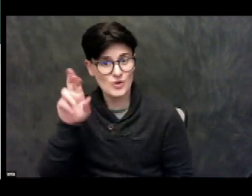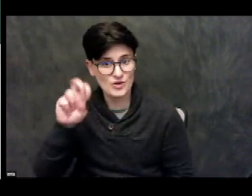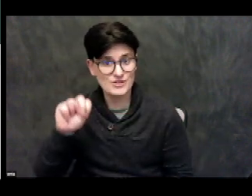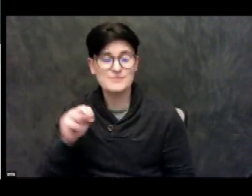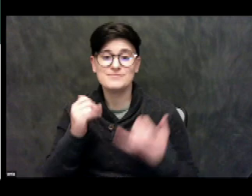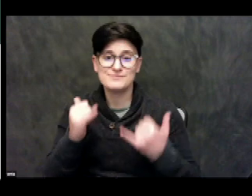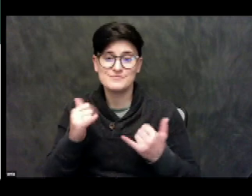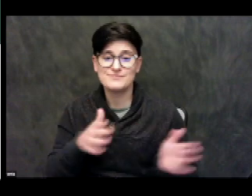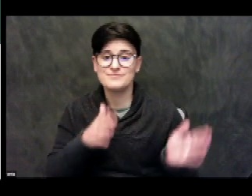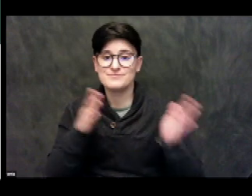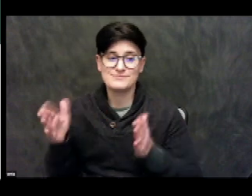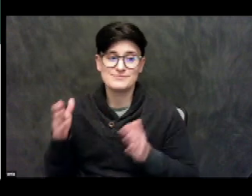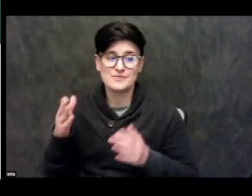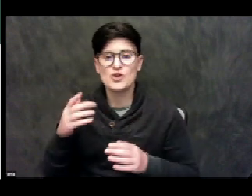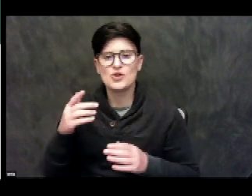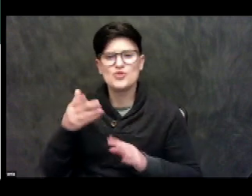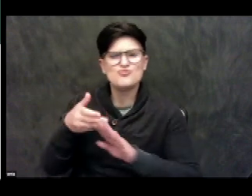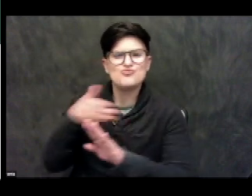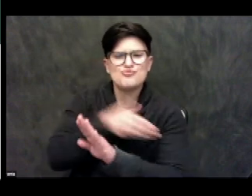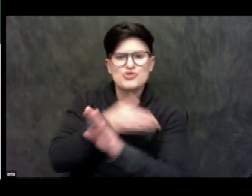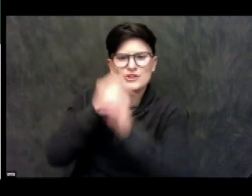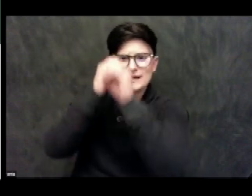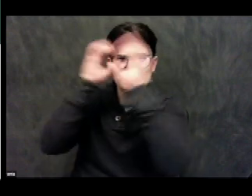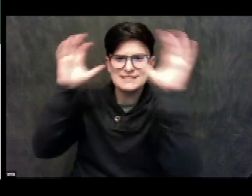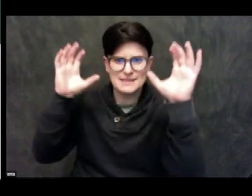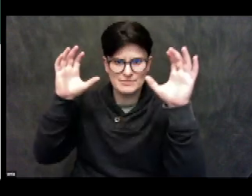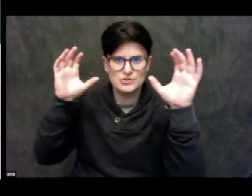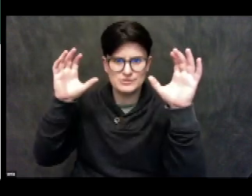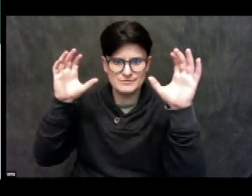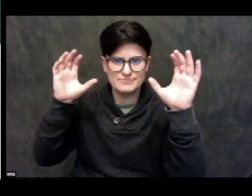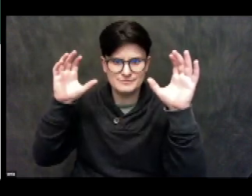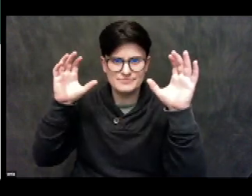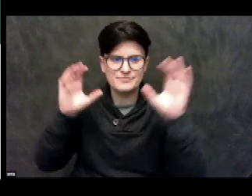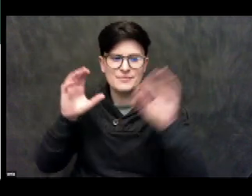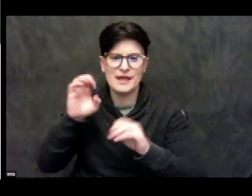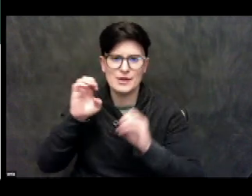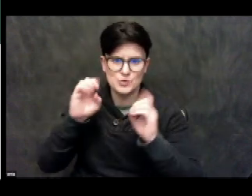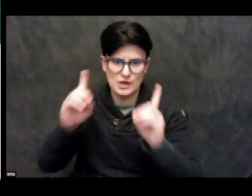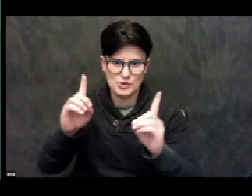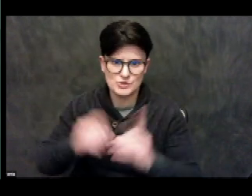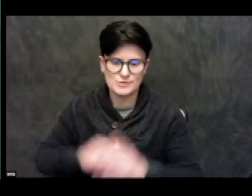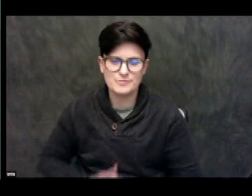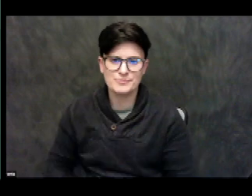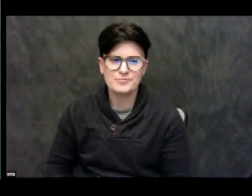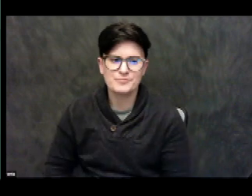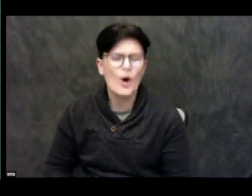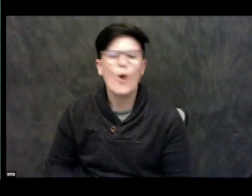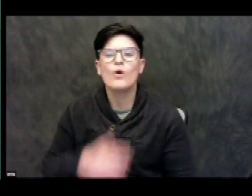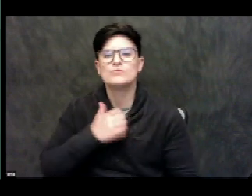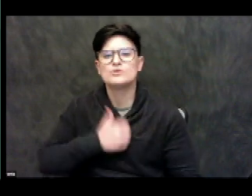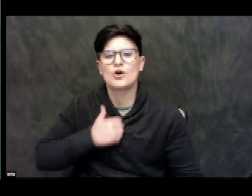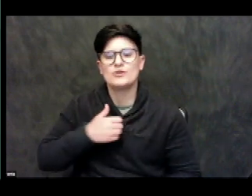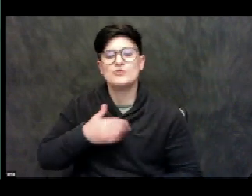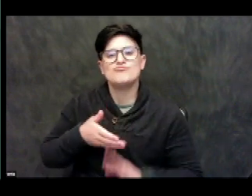preconception education, Dr. Harris.